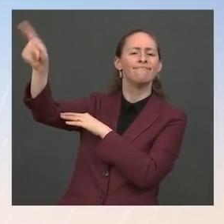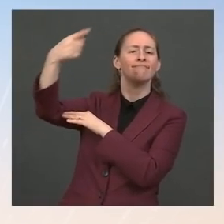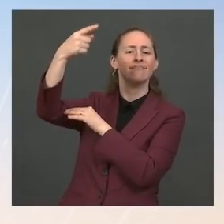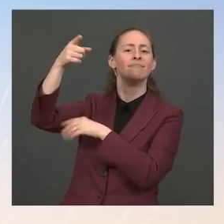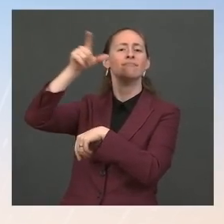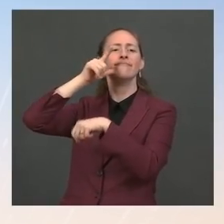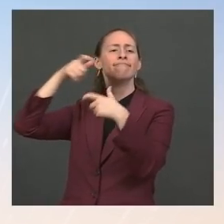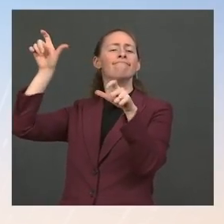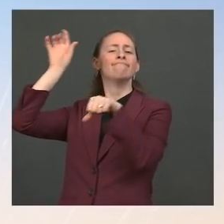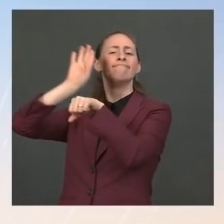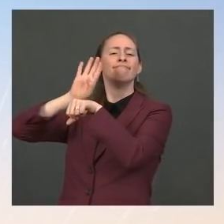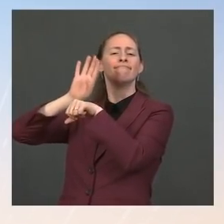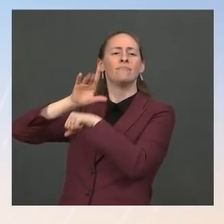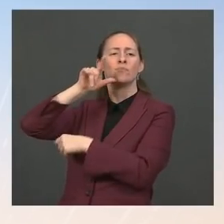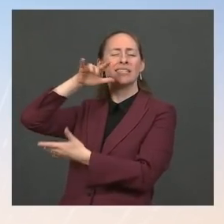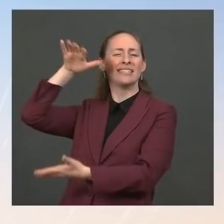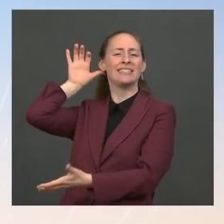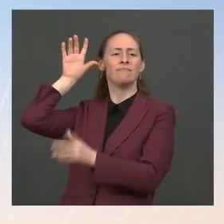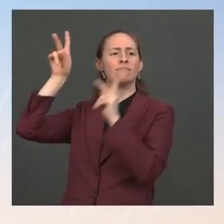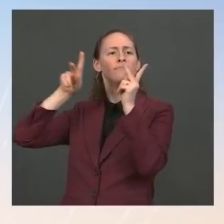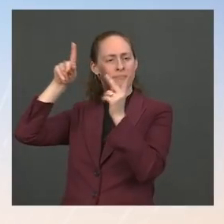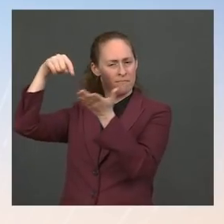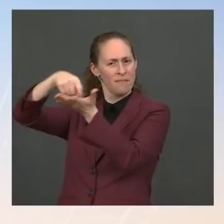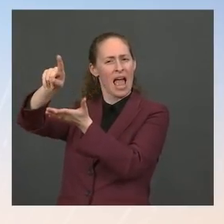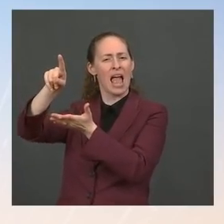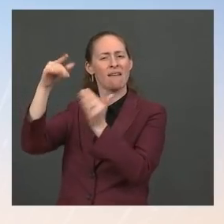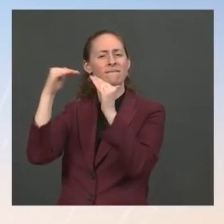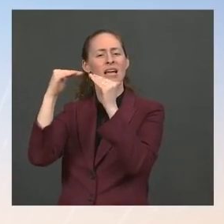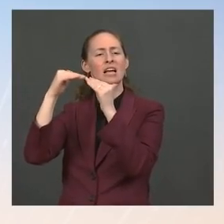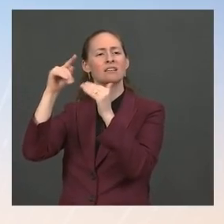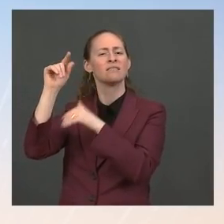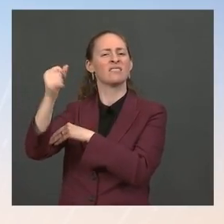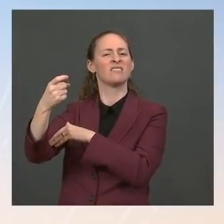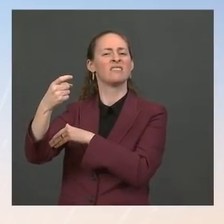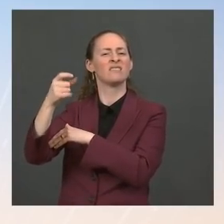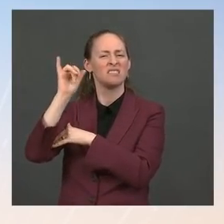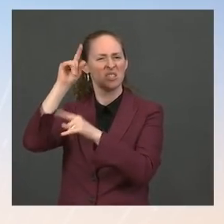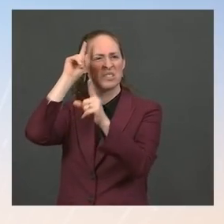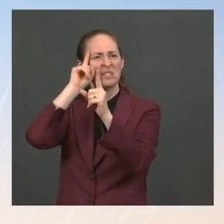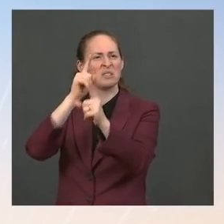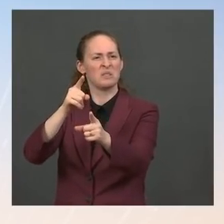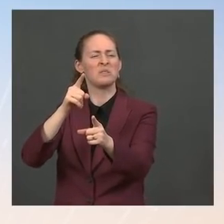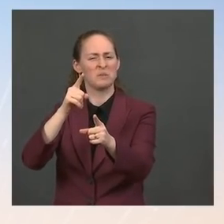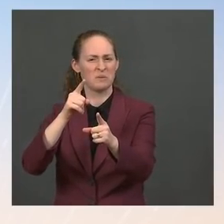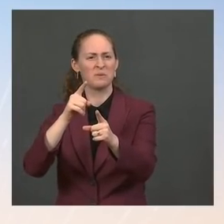you don't need to be kind of a sleuth here to understand why some Republicans are speaking out against this package.